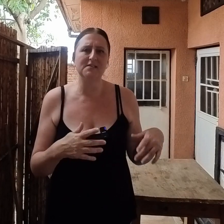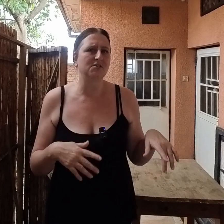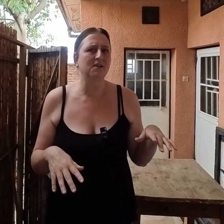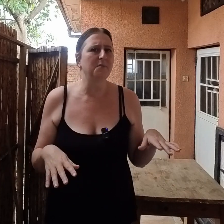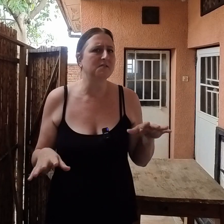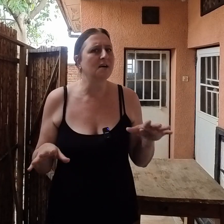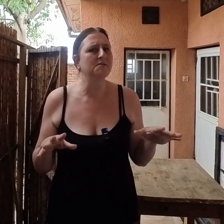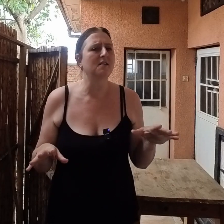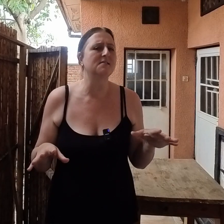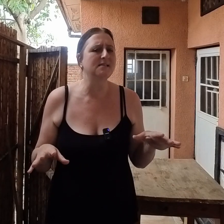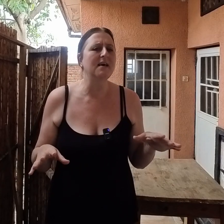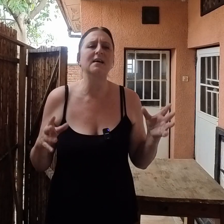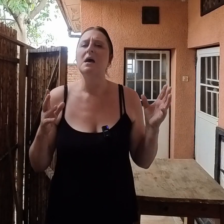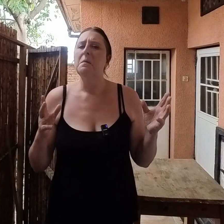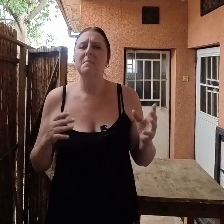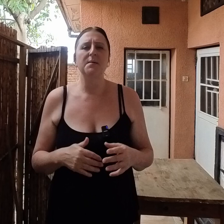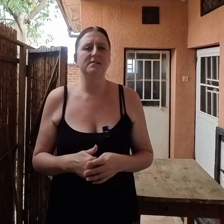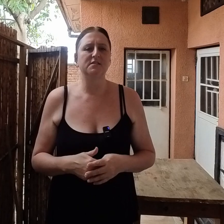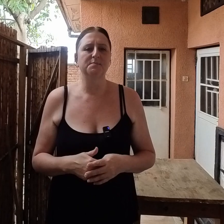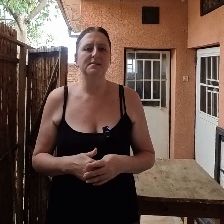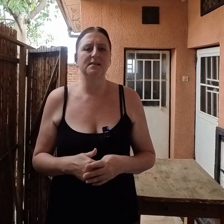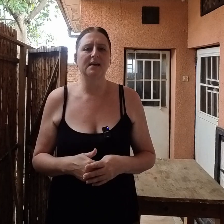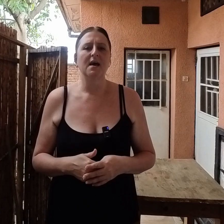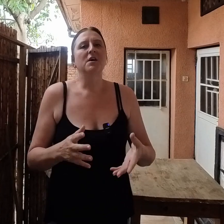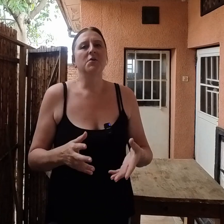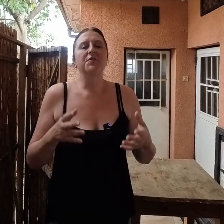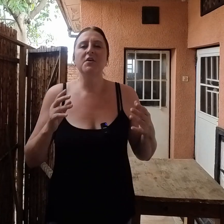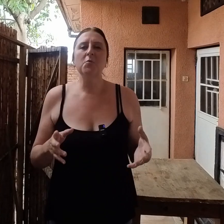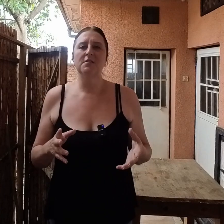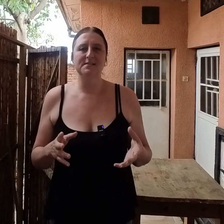the dictionary a couple of times and I can't see it. Maybe it's just missing? So, if you know what the